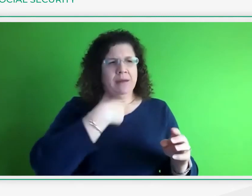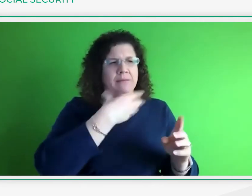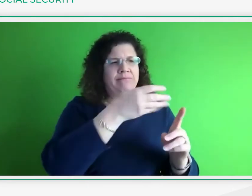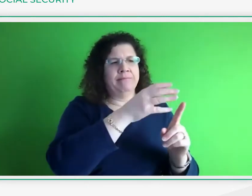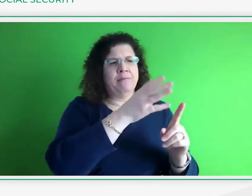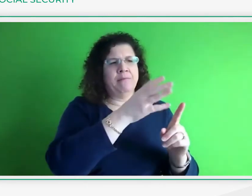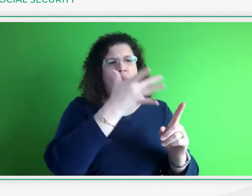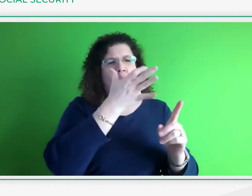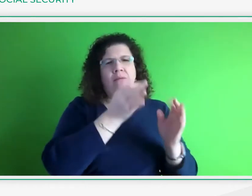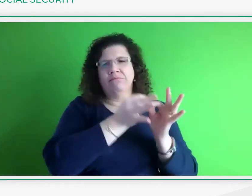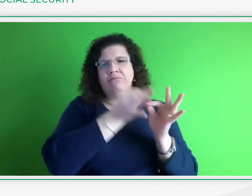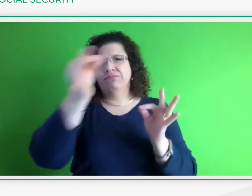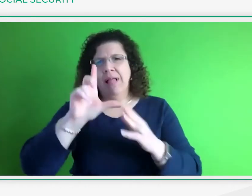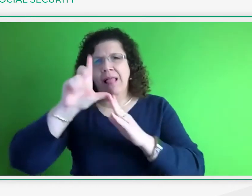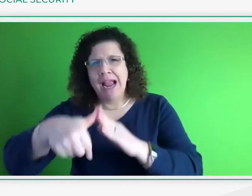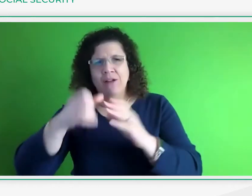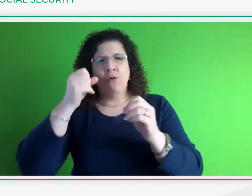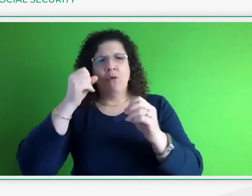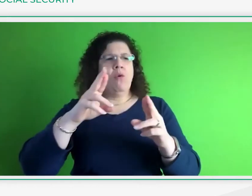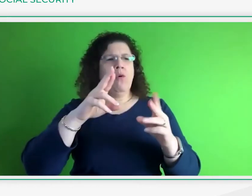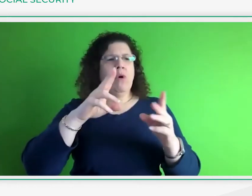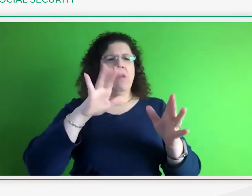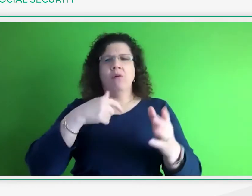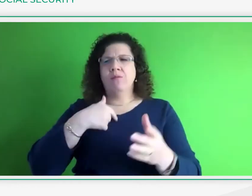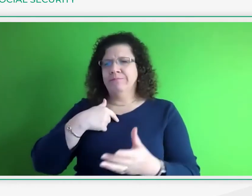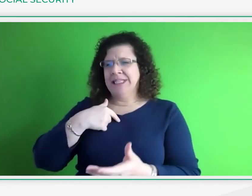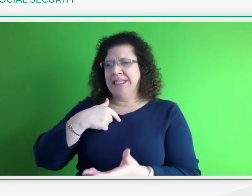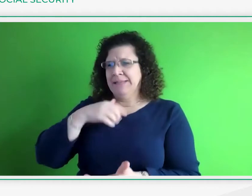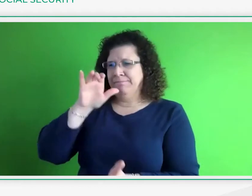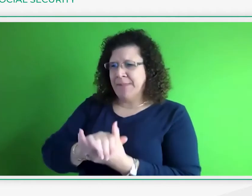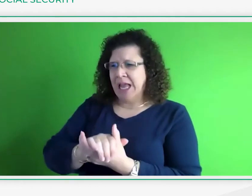You cannot claim, receive, benefits then change your mind and stop receiving benefits.